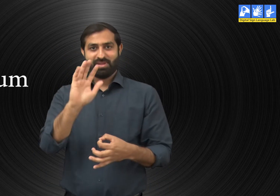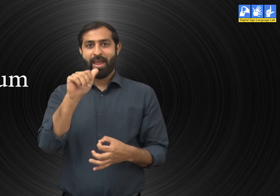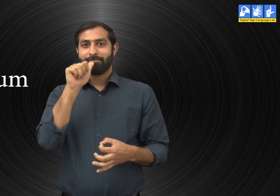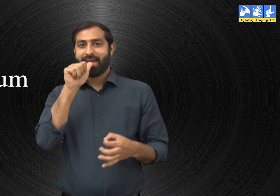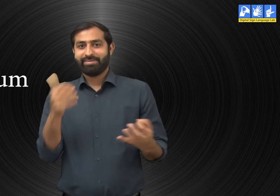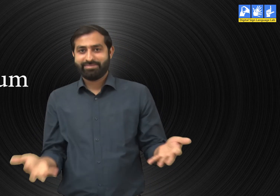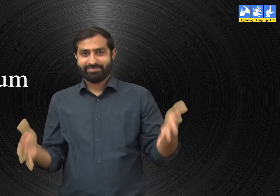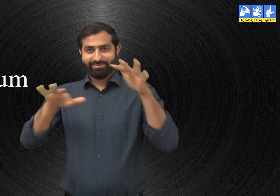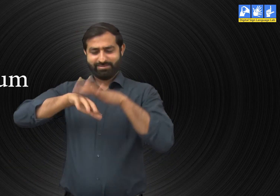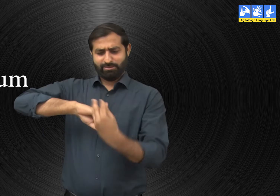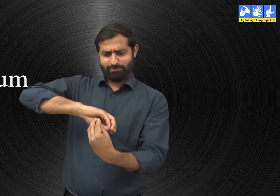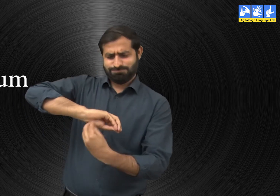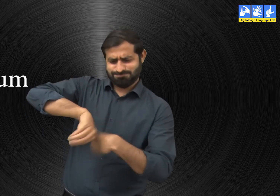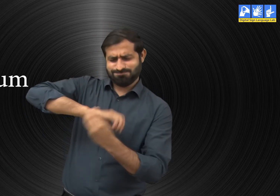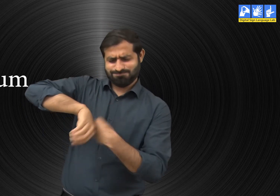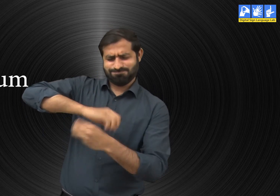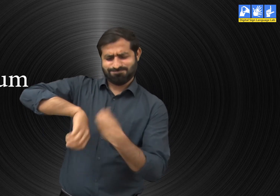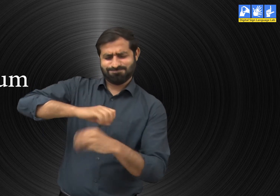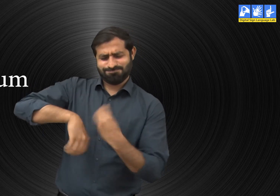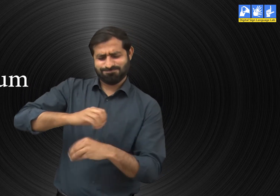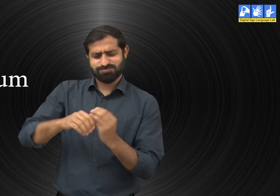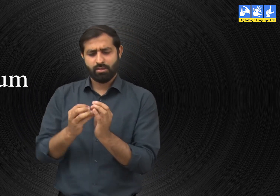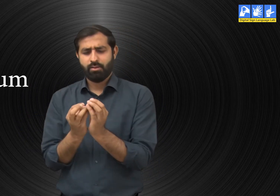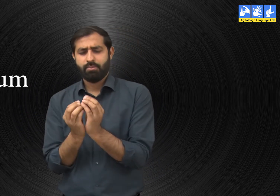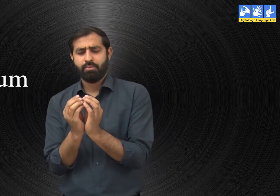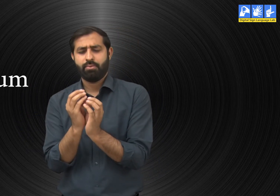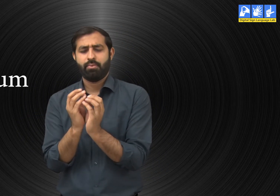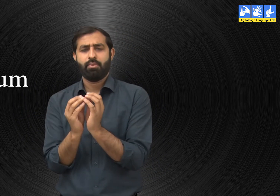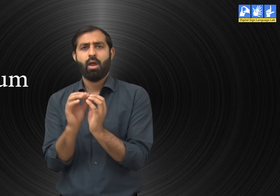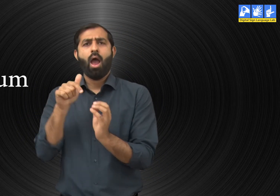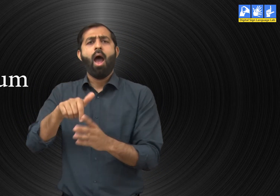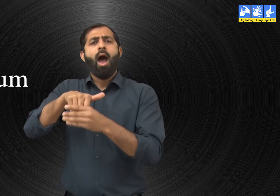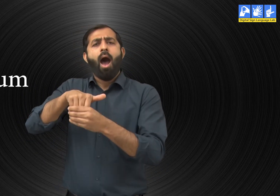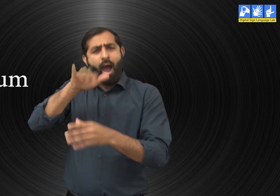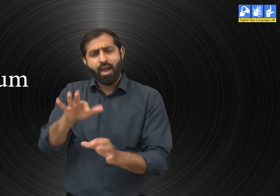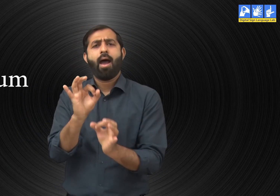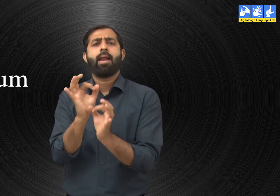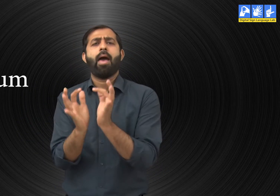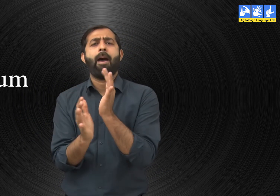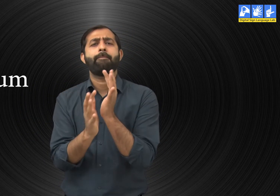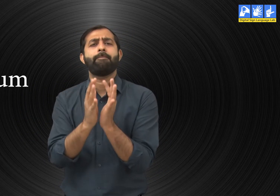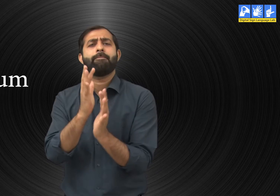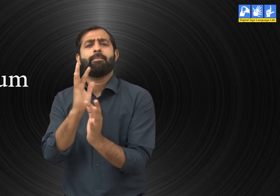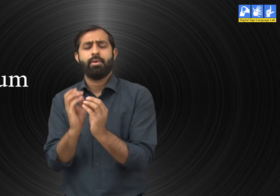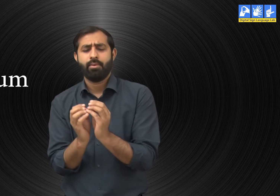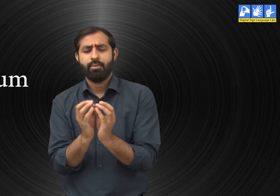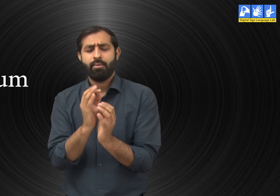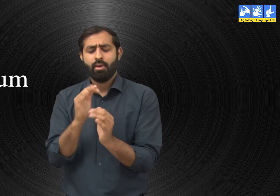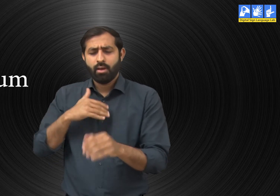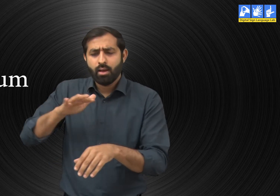Calcium, the reaction of calcium with water is less violent.